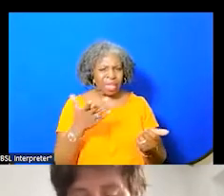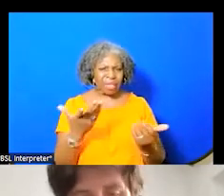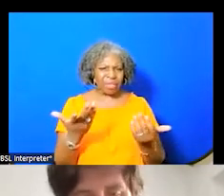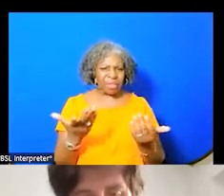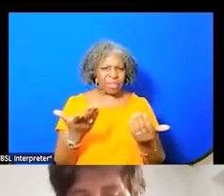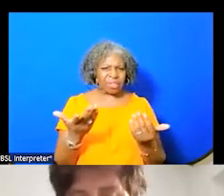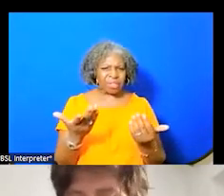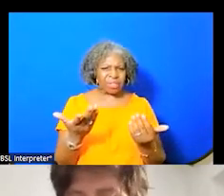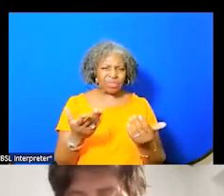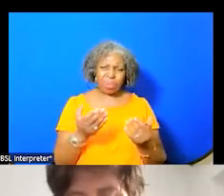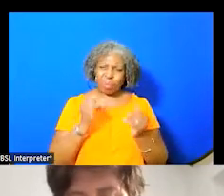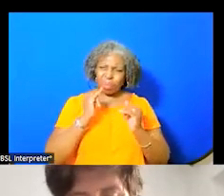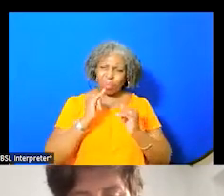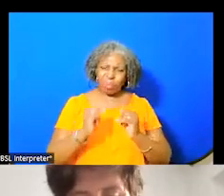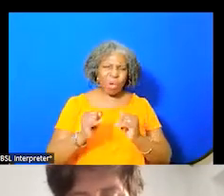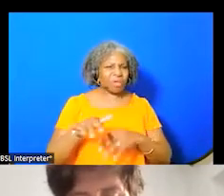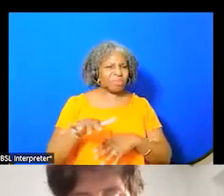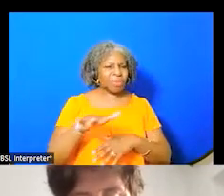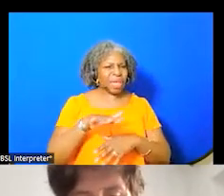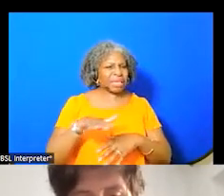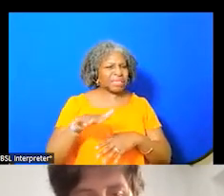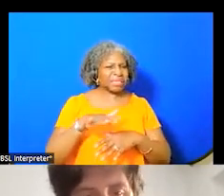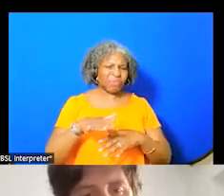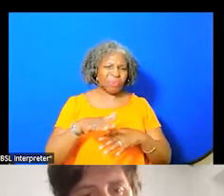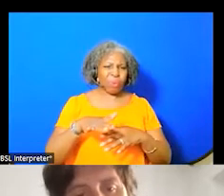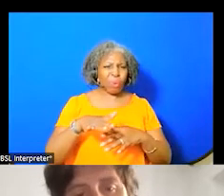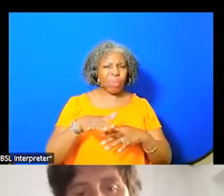it’s one of the worst places for erosion on the UK coastline,